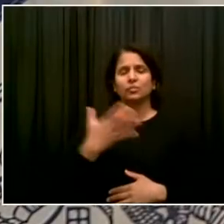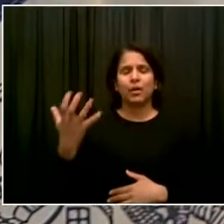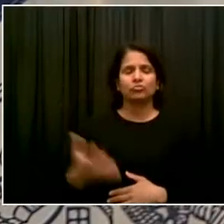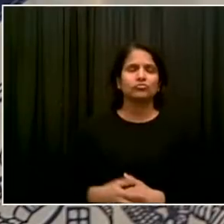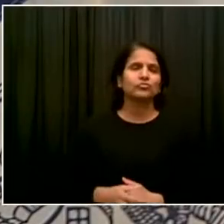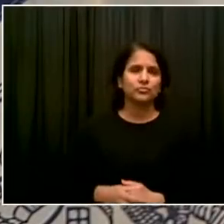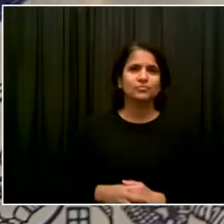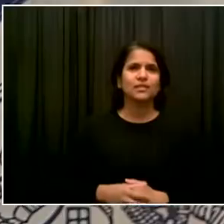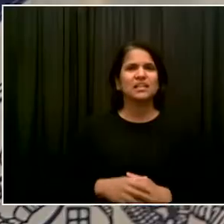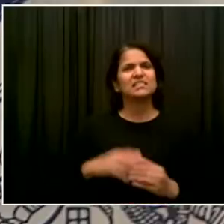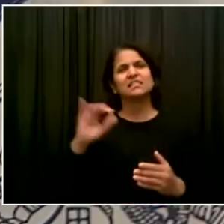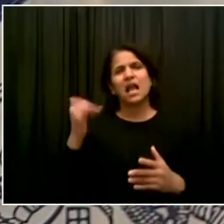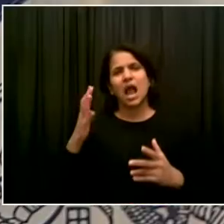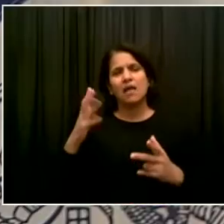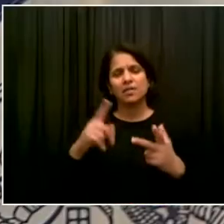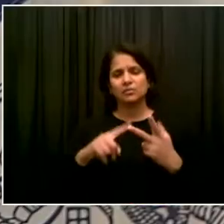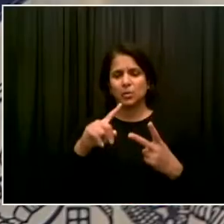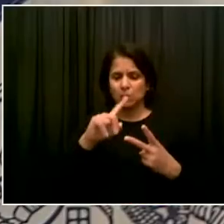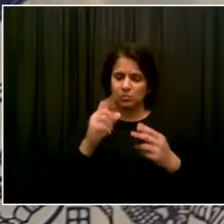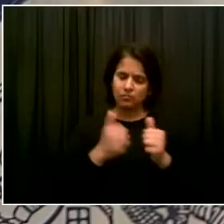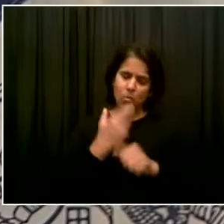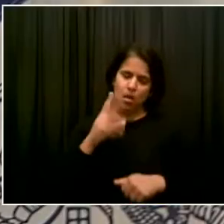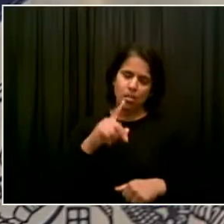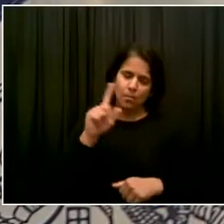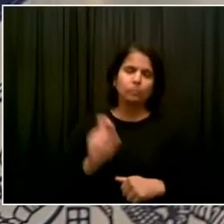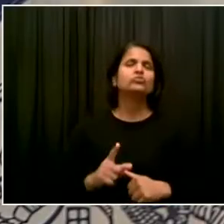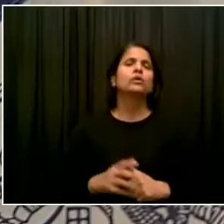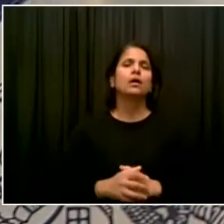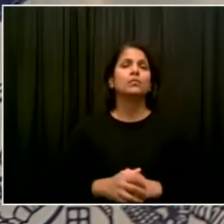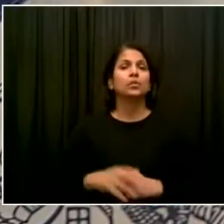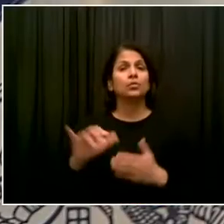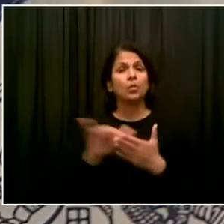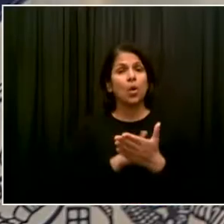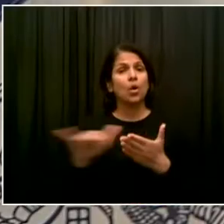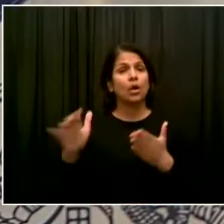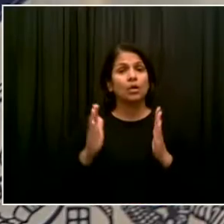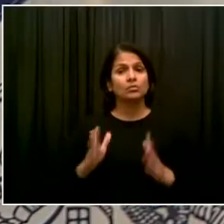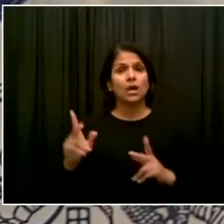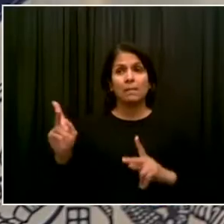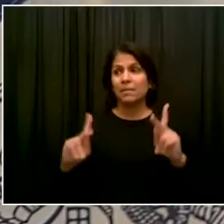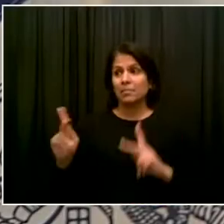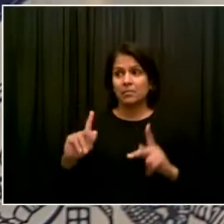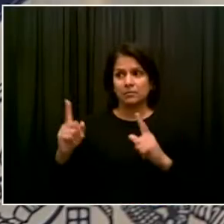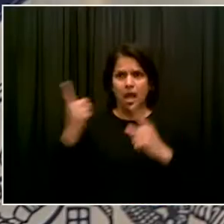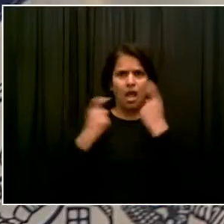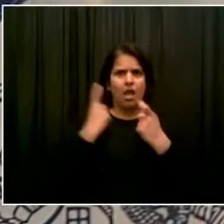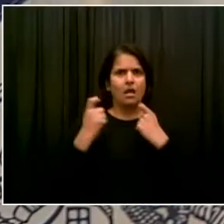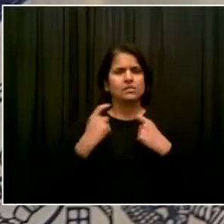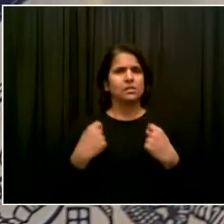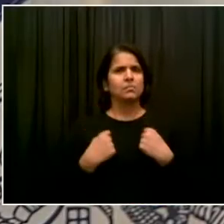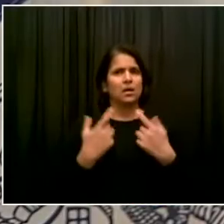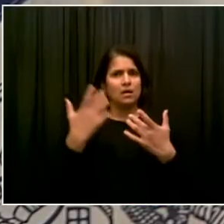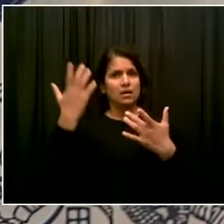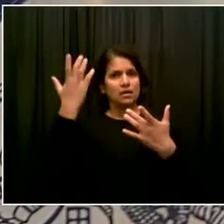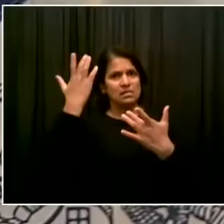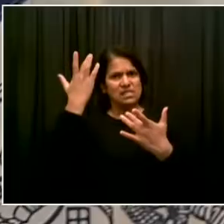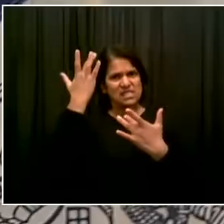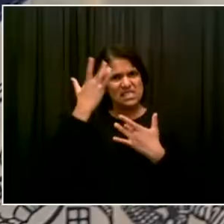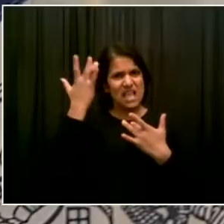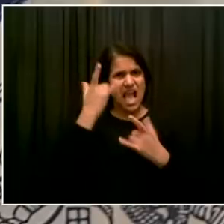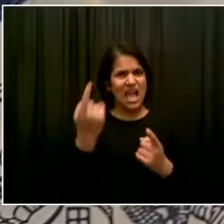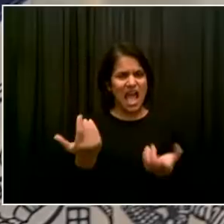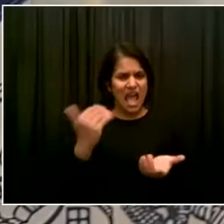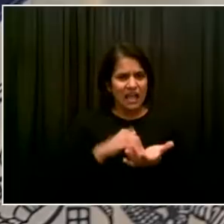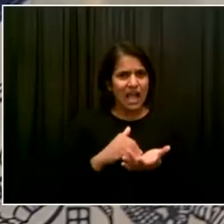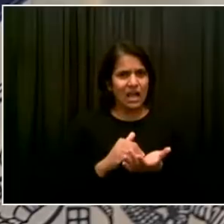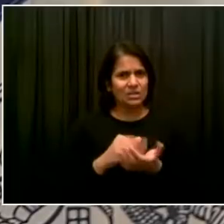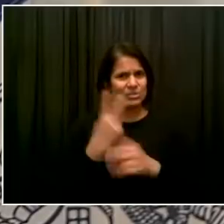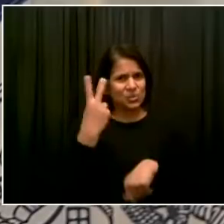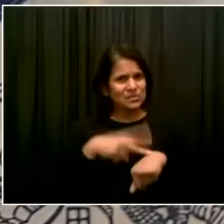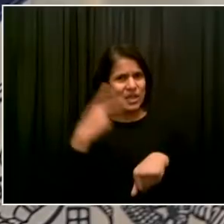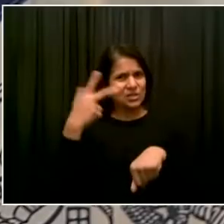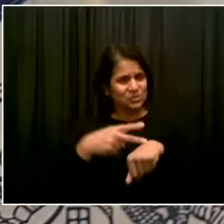Reporter: